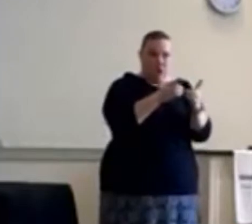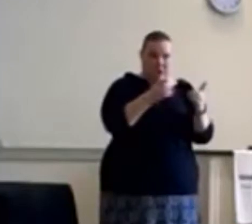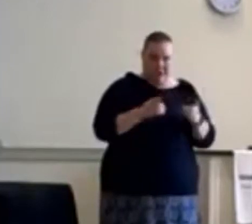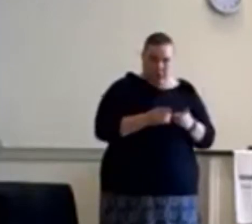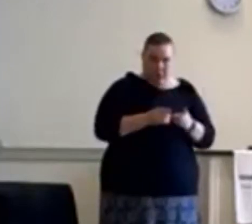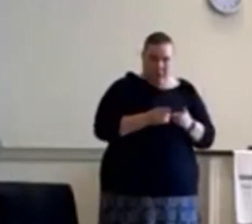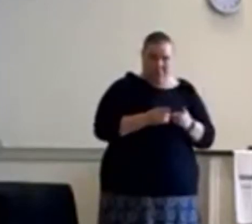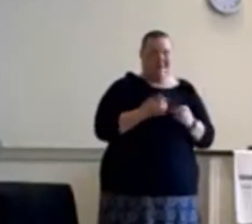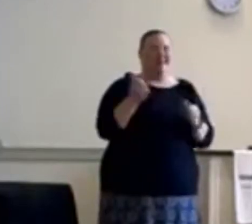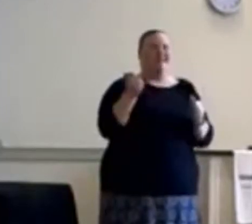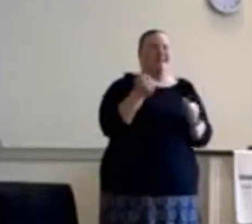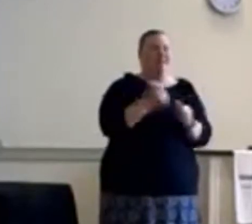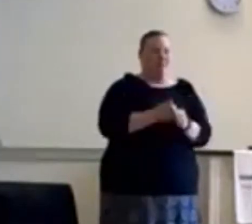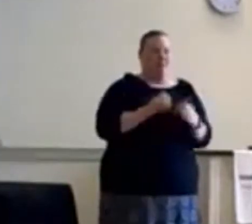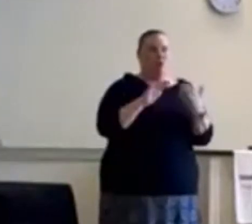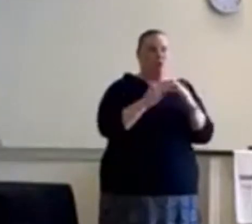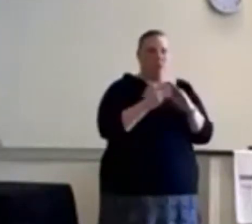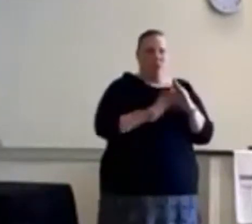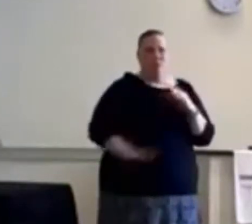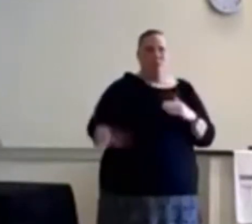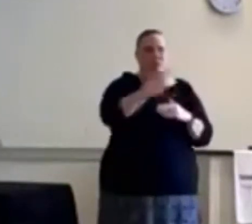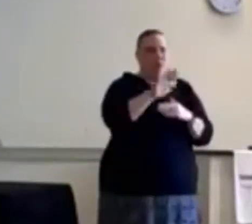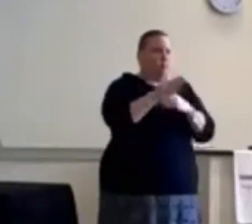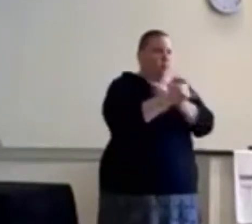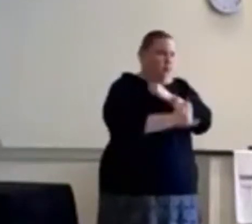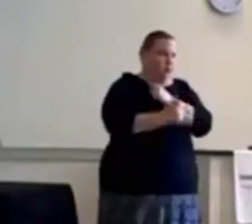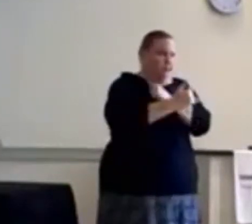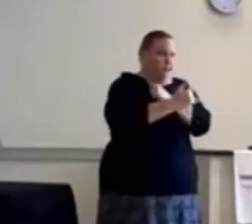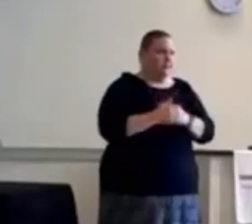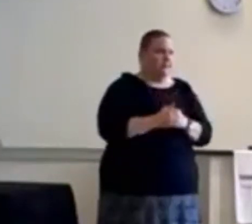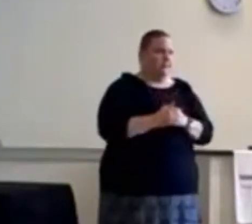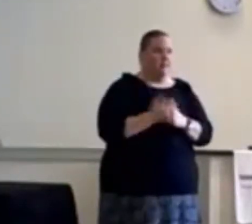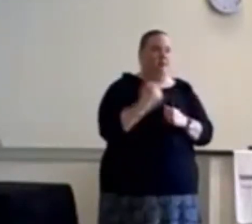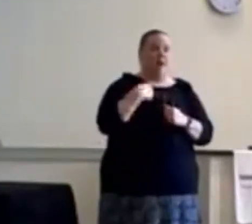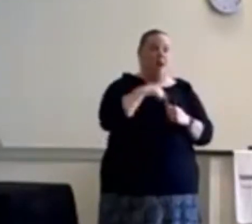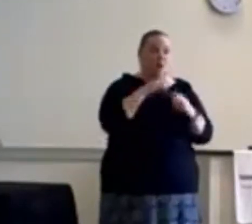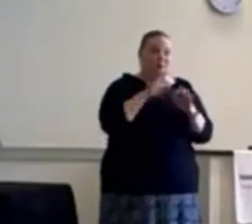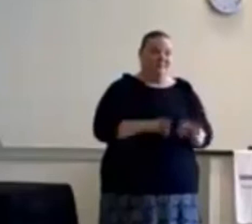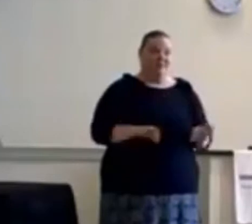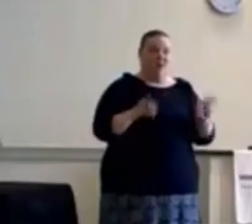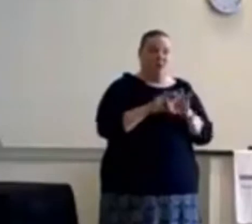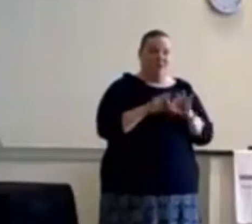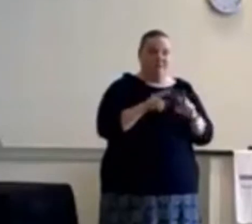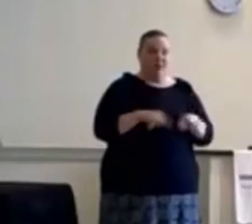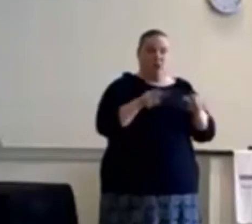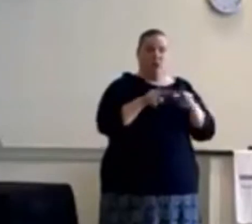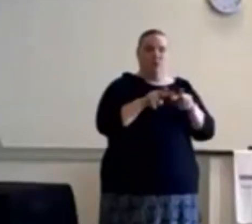every community across the country. Our core values of equal access, inclusion,